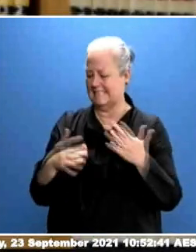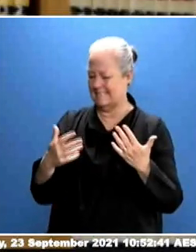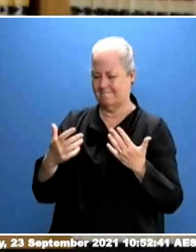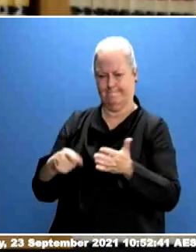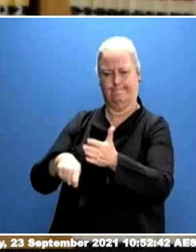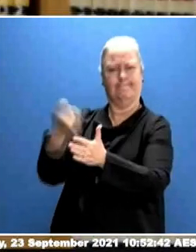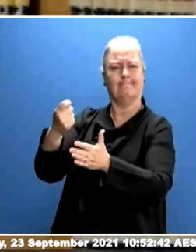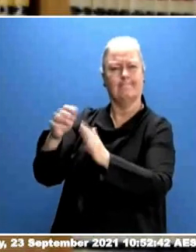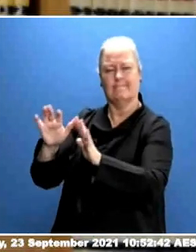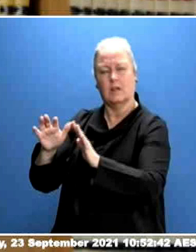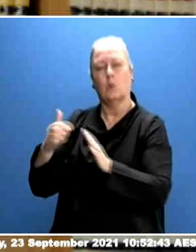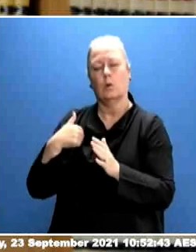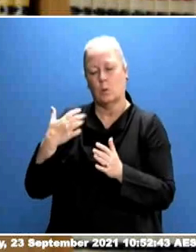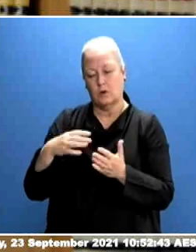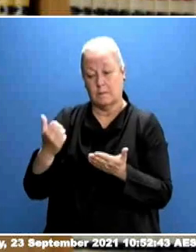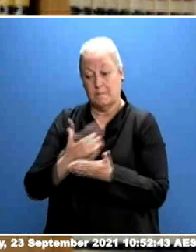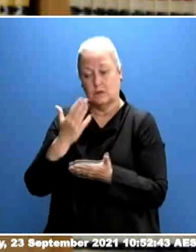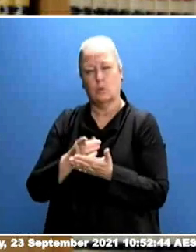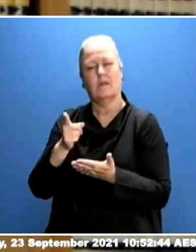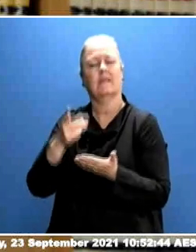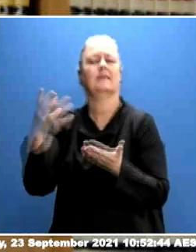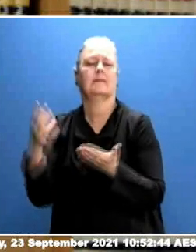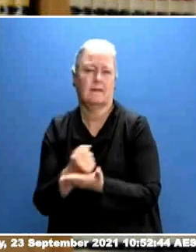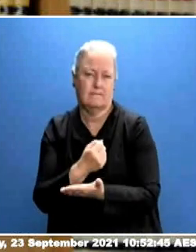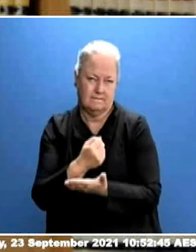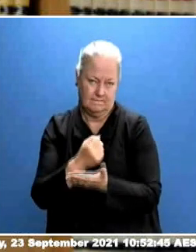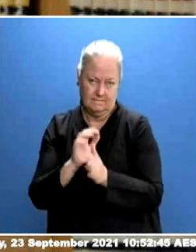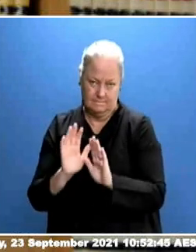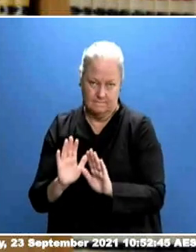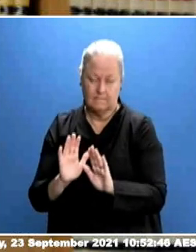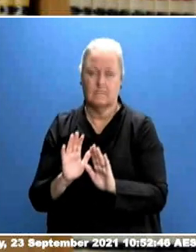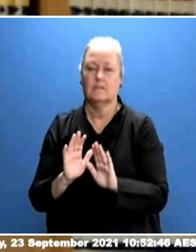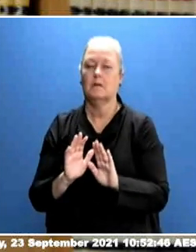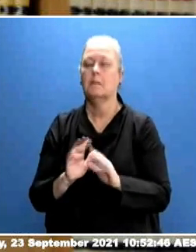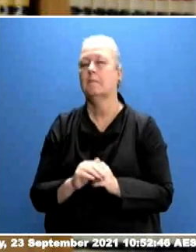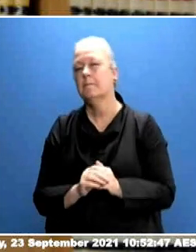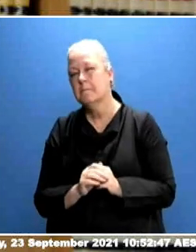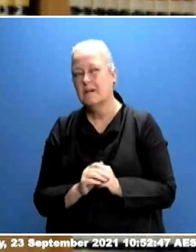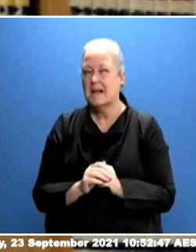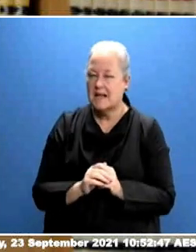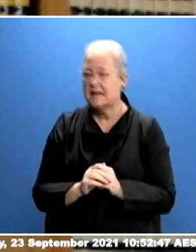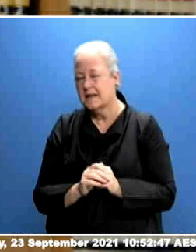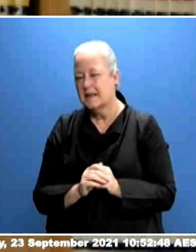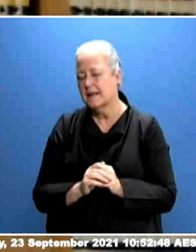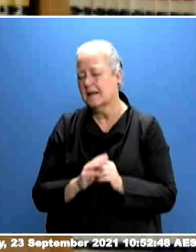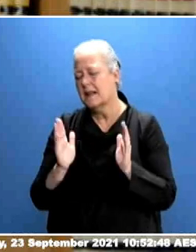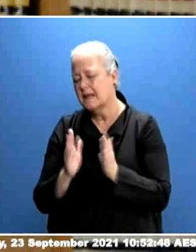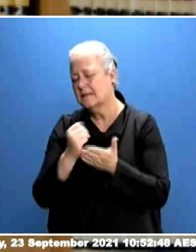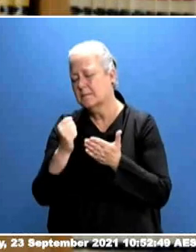we can keep them safe in the community. However, there will likely be a smaller portion of children --- and I think it's important to reference that